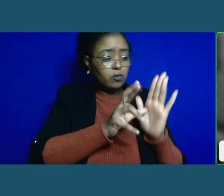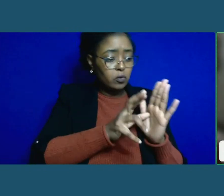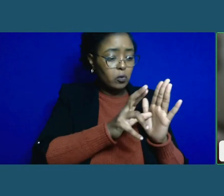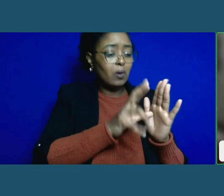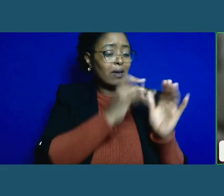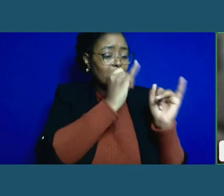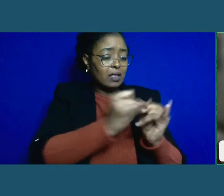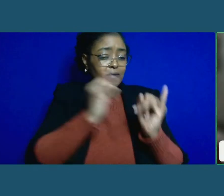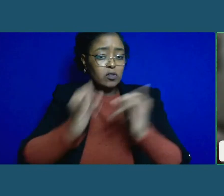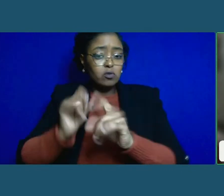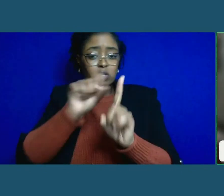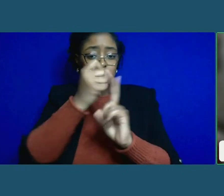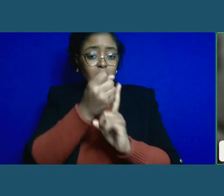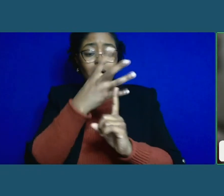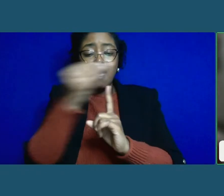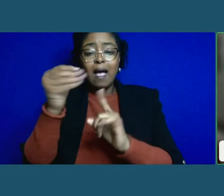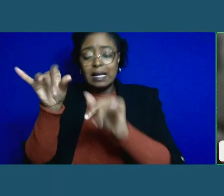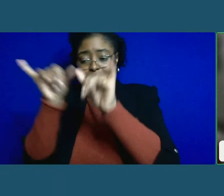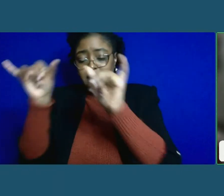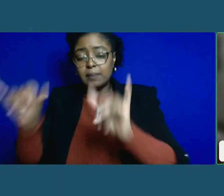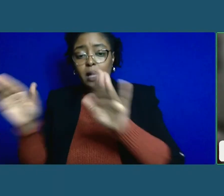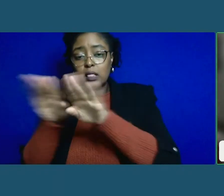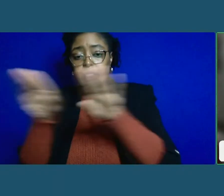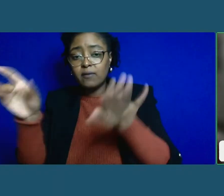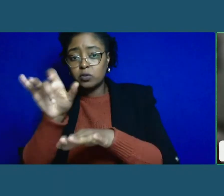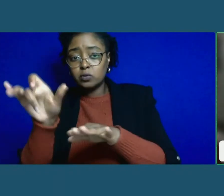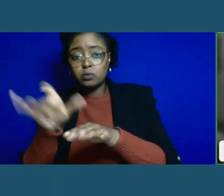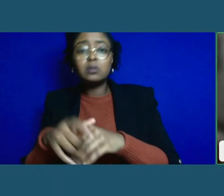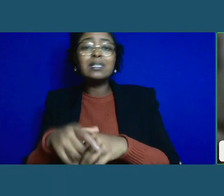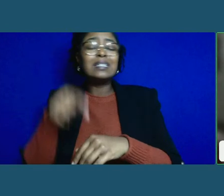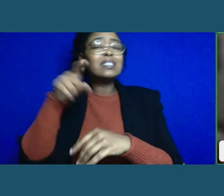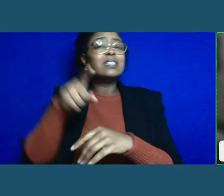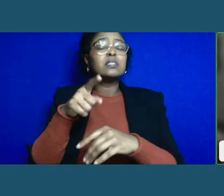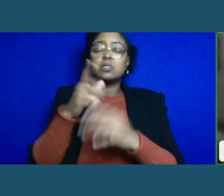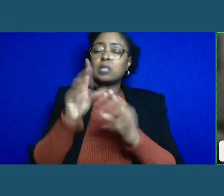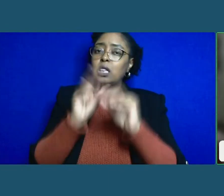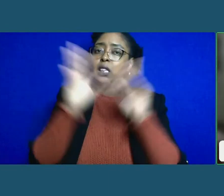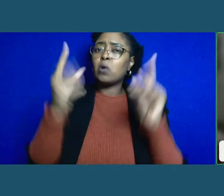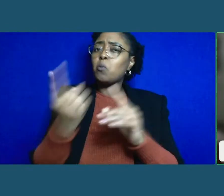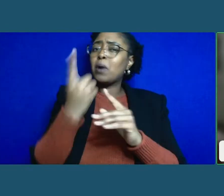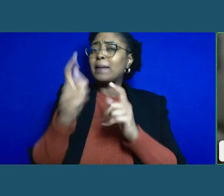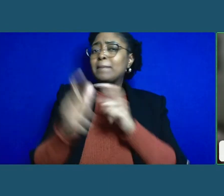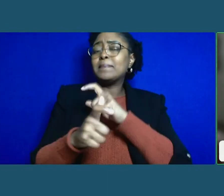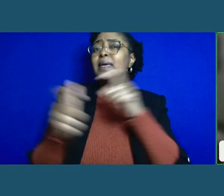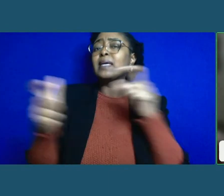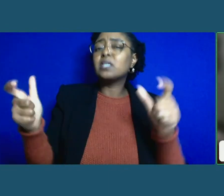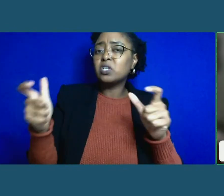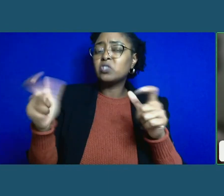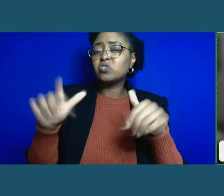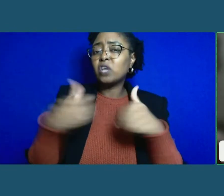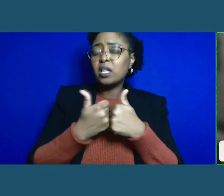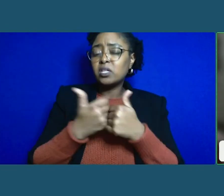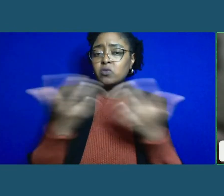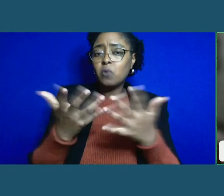at both the individual and the systemic levels and we think, and I think this is very clear